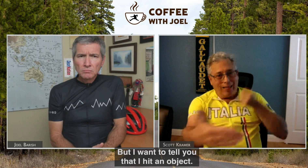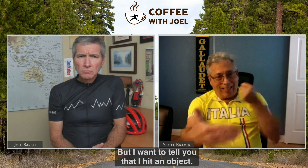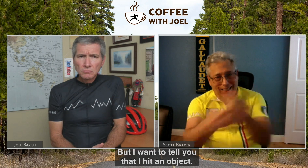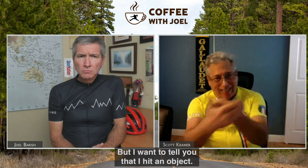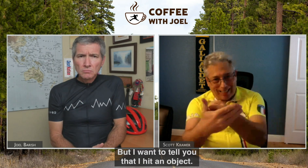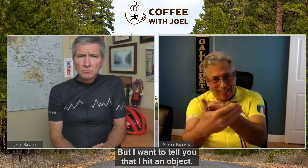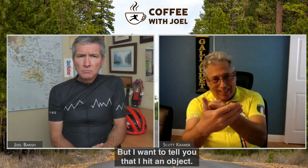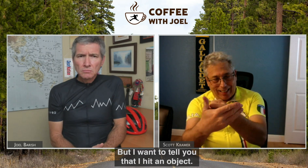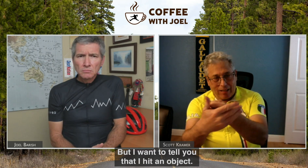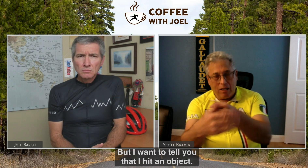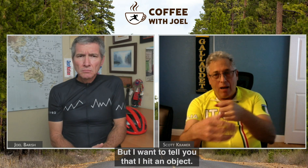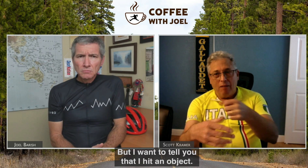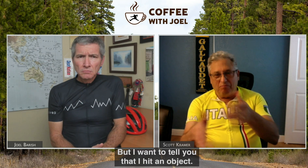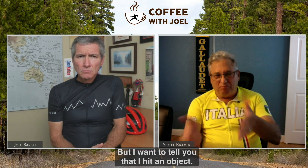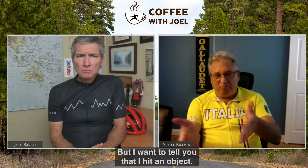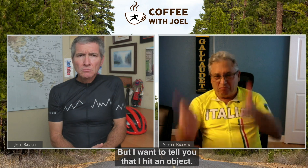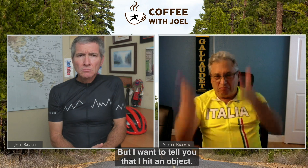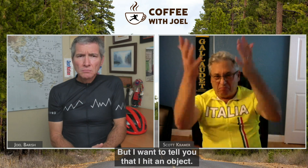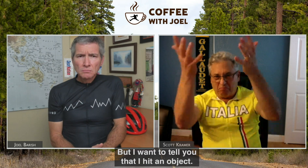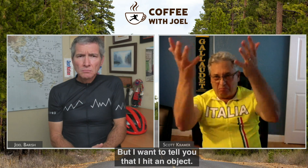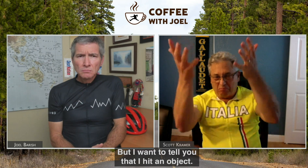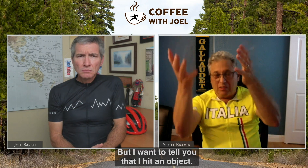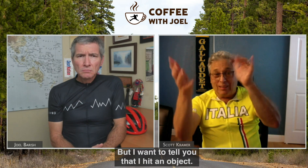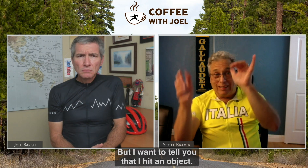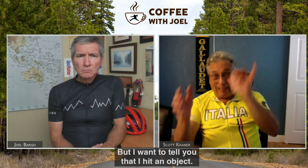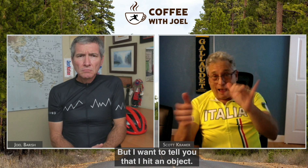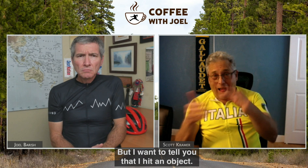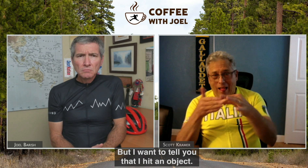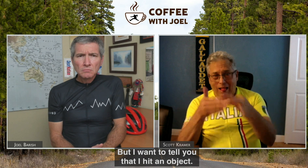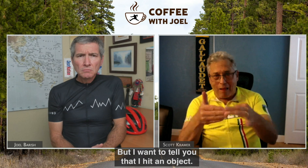But I want to tell you that I hit an object.